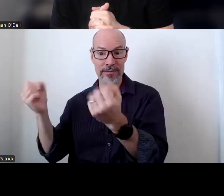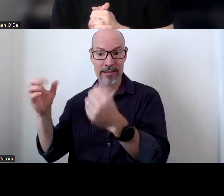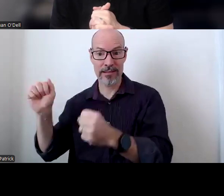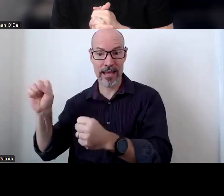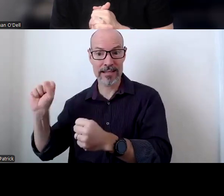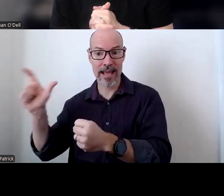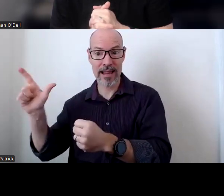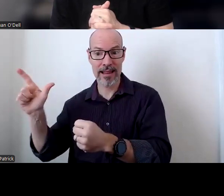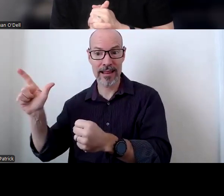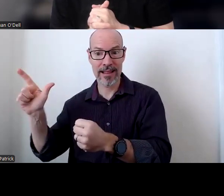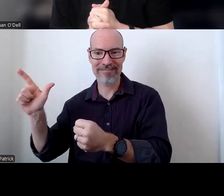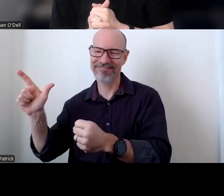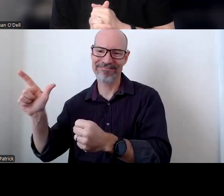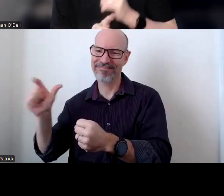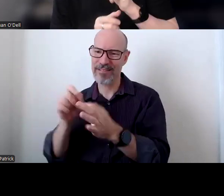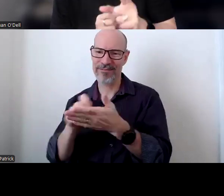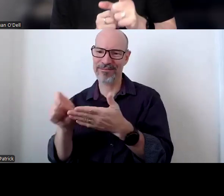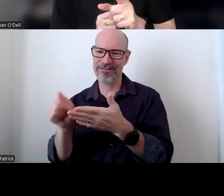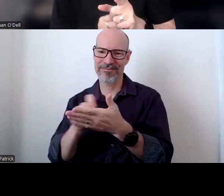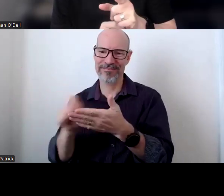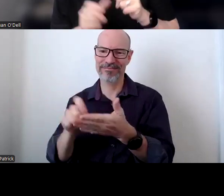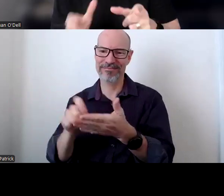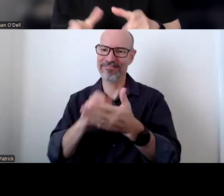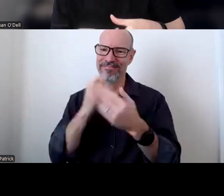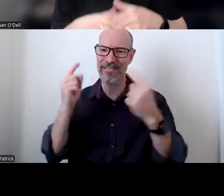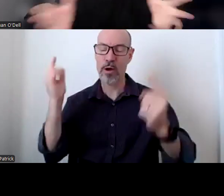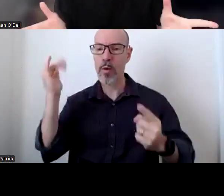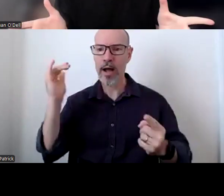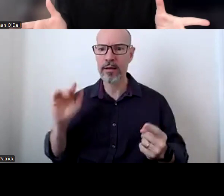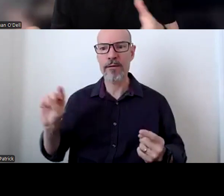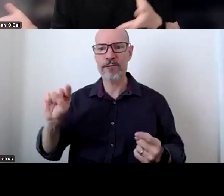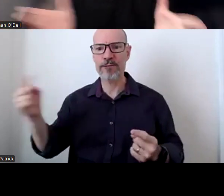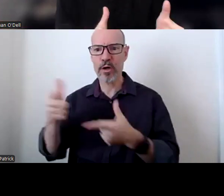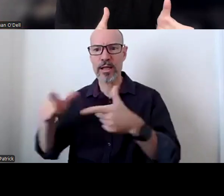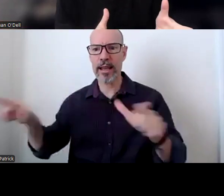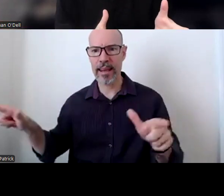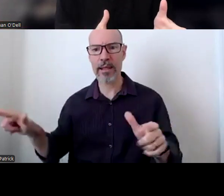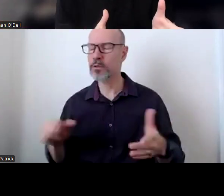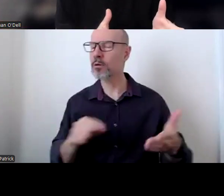Because guess what, they may not be fluent in English. And I do want to say that this presentation is very general,